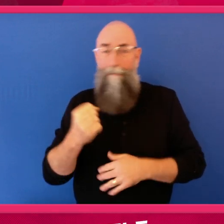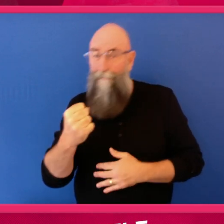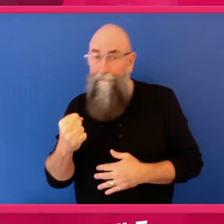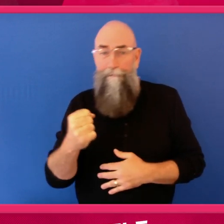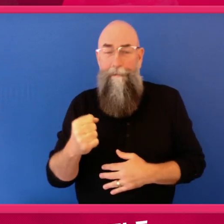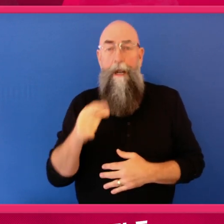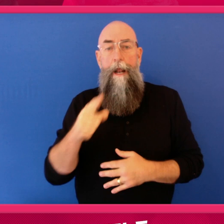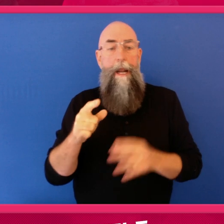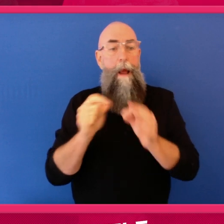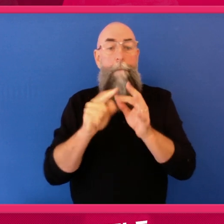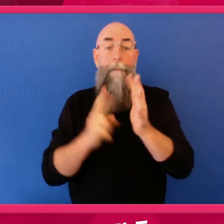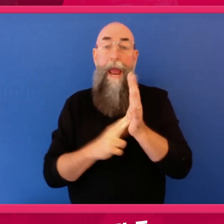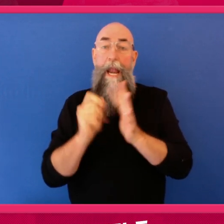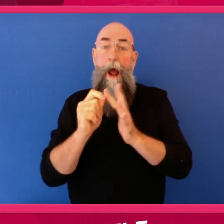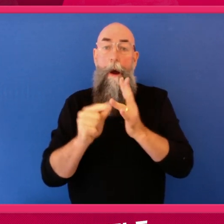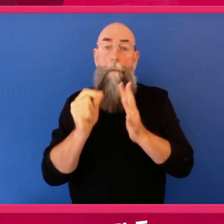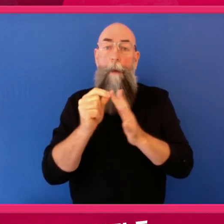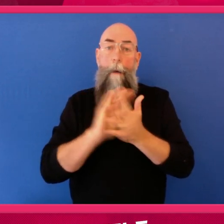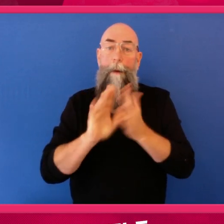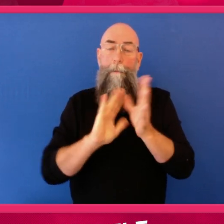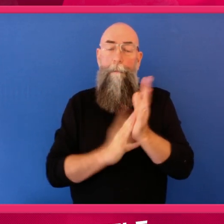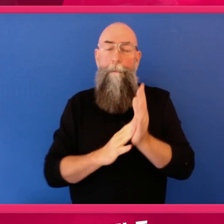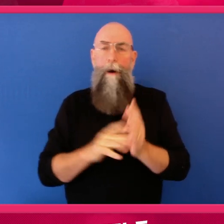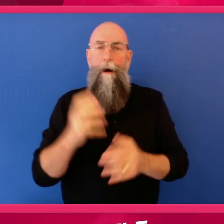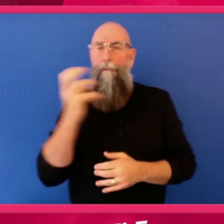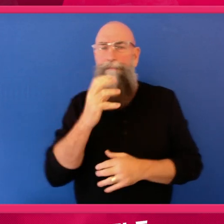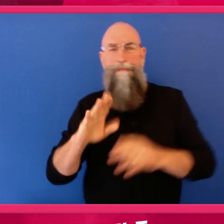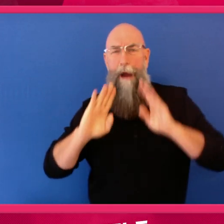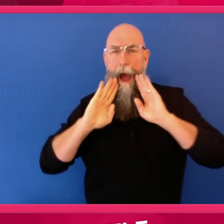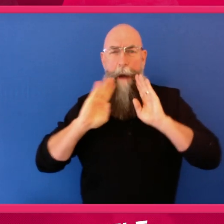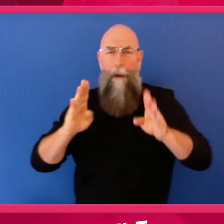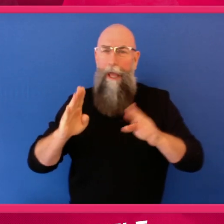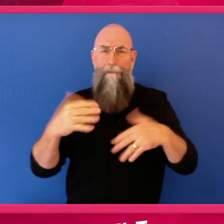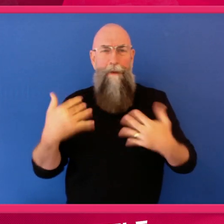metres - unbelievable. Rowan Crothers, when he got on that rope to celebrate, arms in